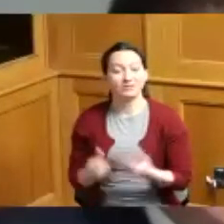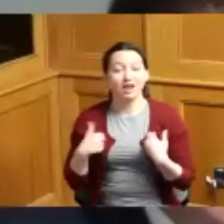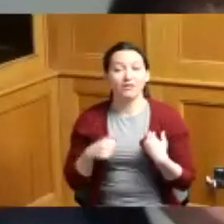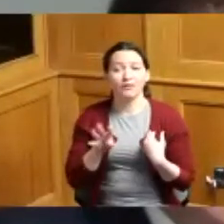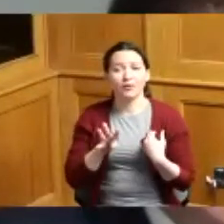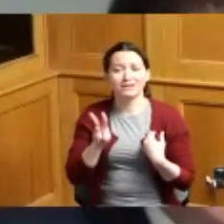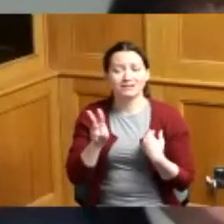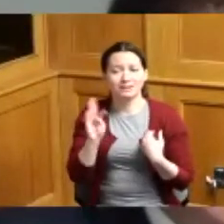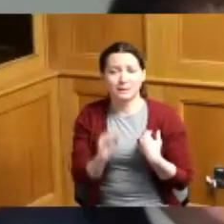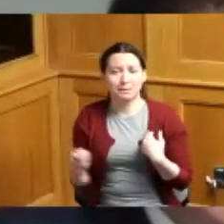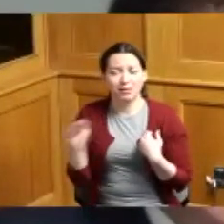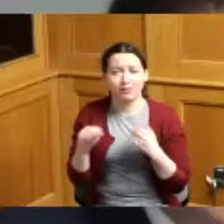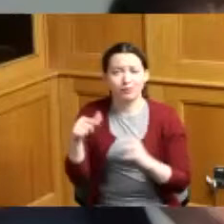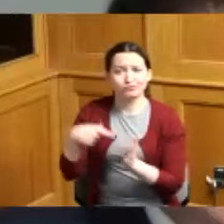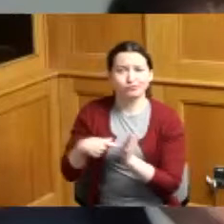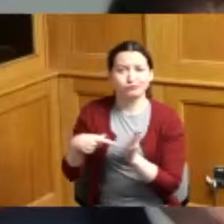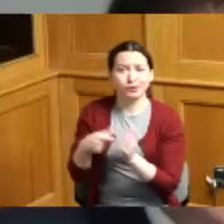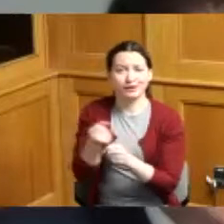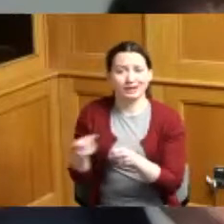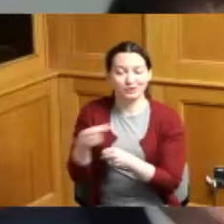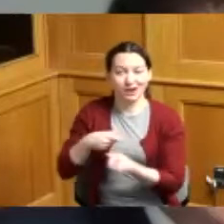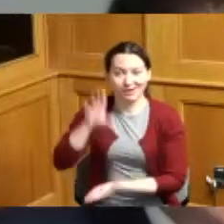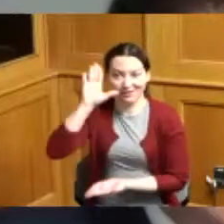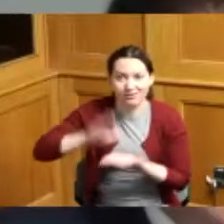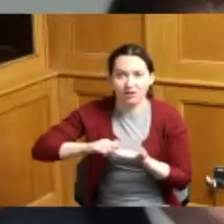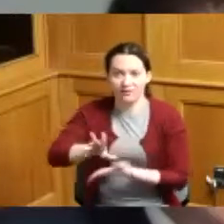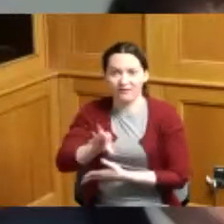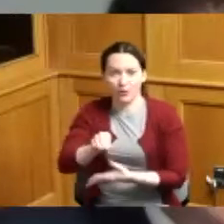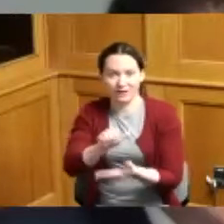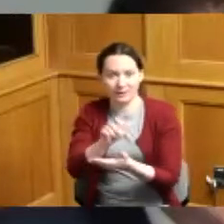million dollar balance and next year we've got to spend 40 million dollars it's going to it's going